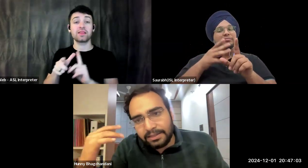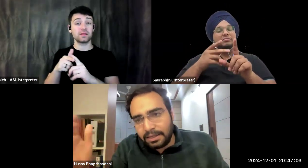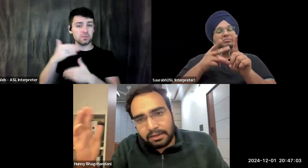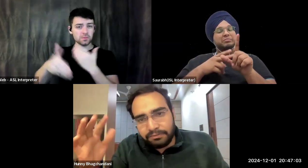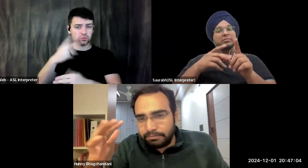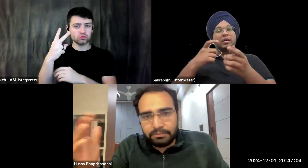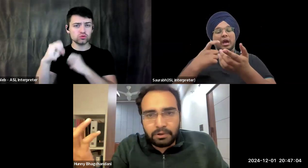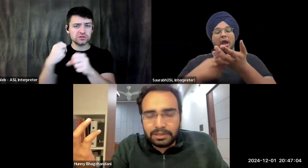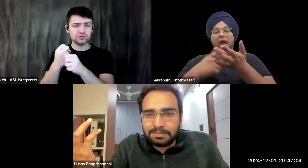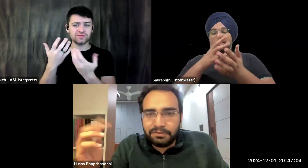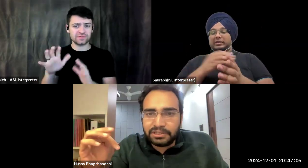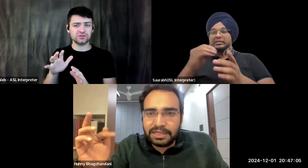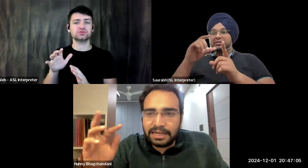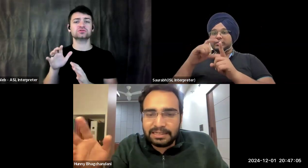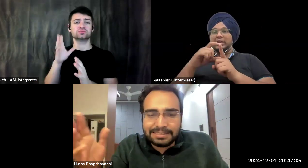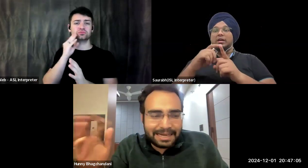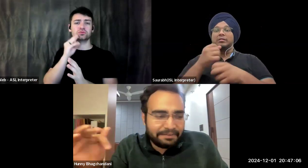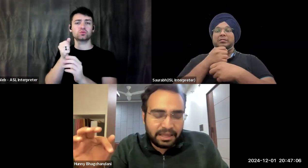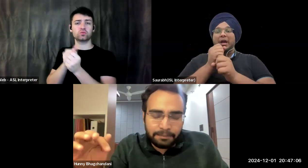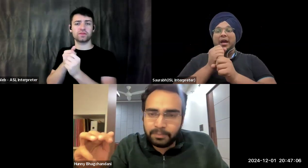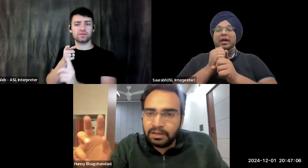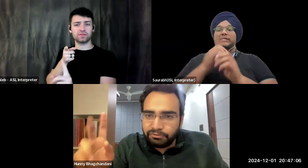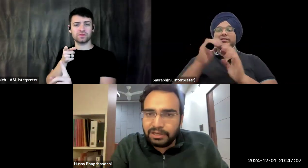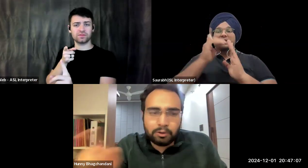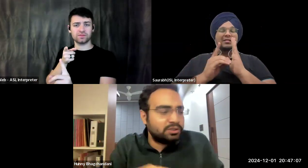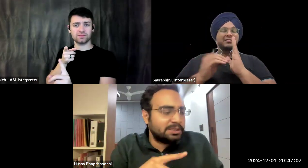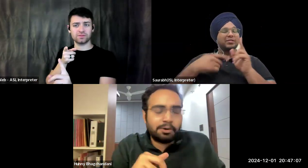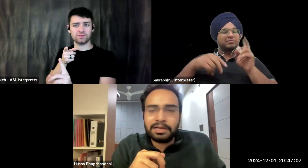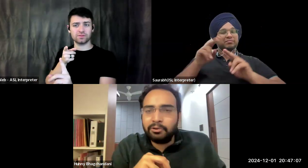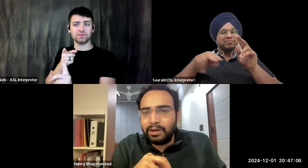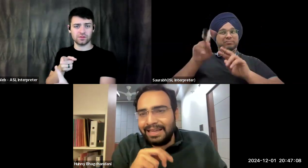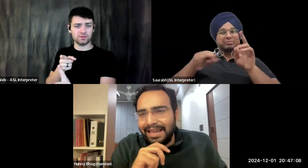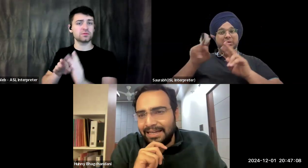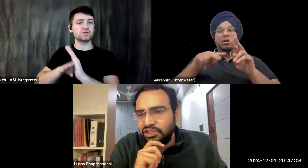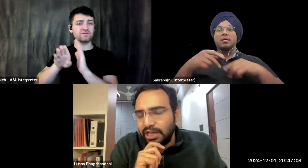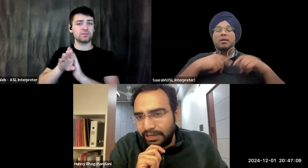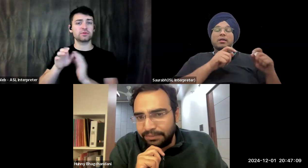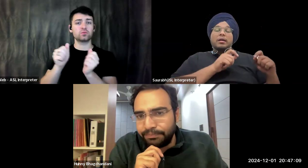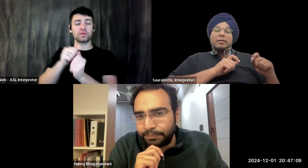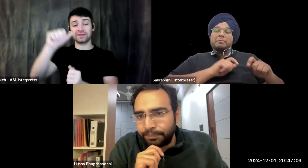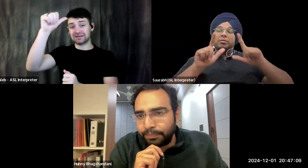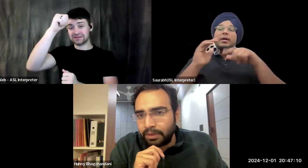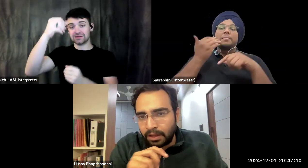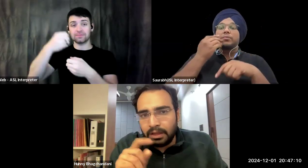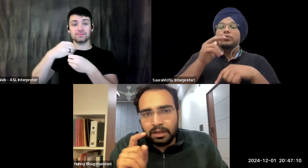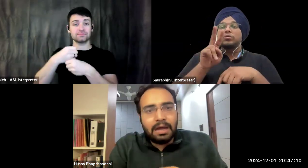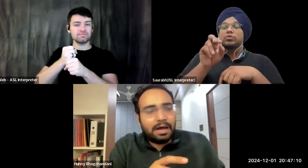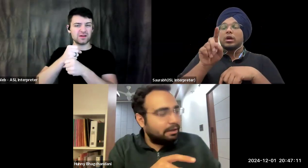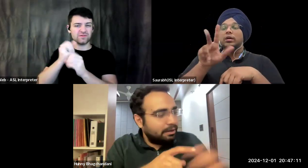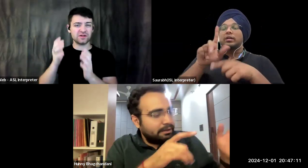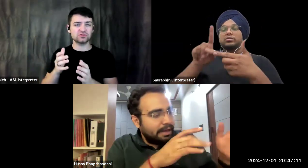R&D and all this manufacturing and design everything, we launched this product in 2018 January.